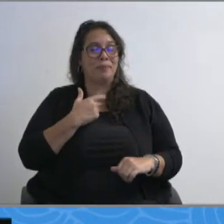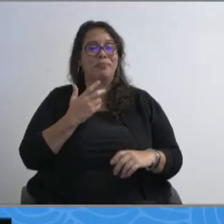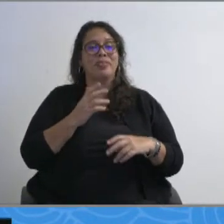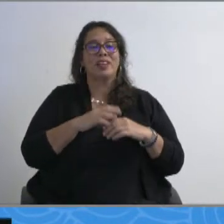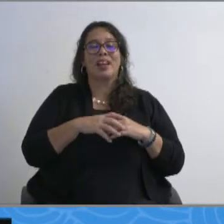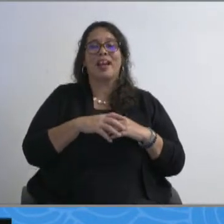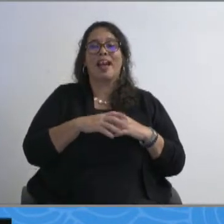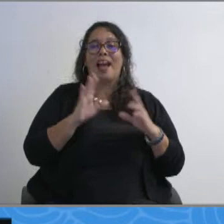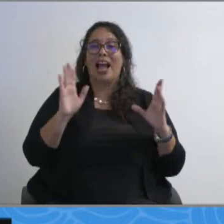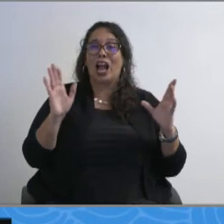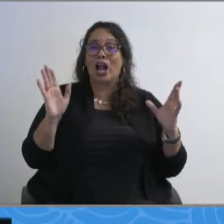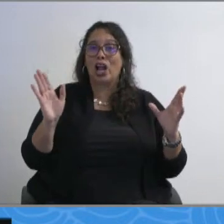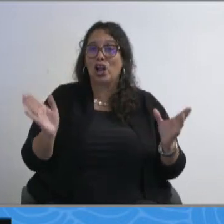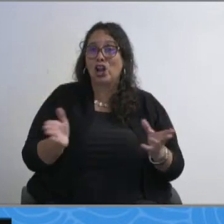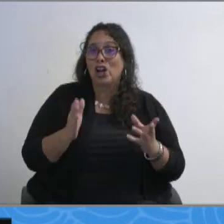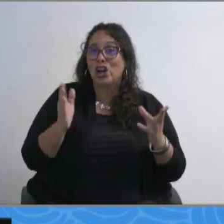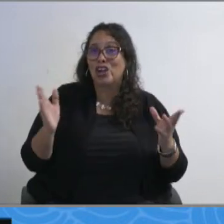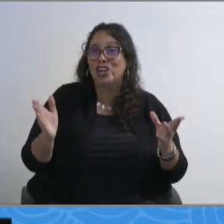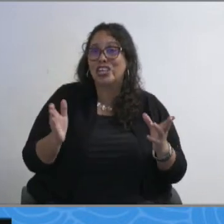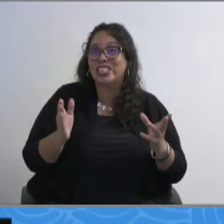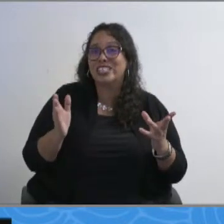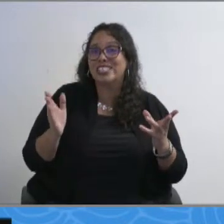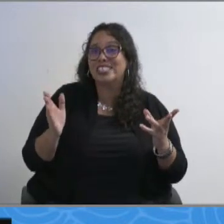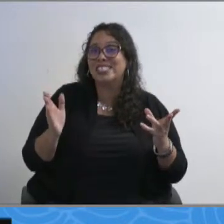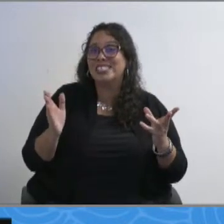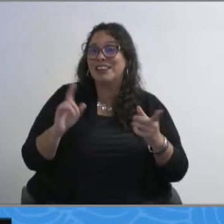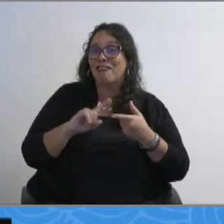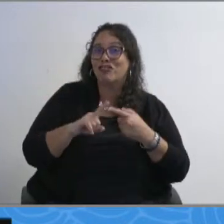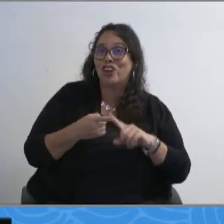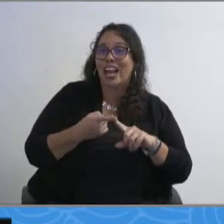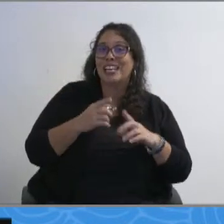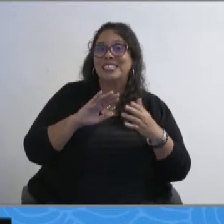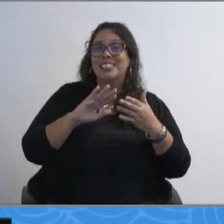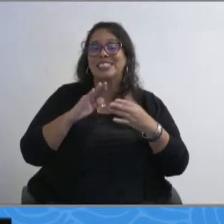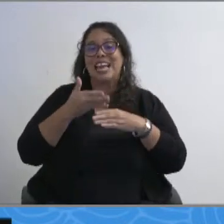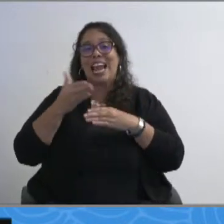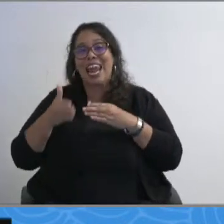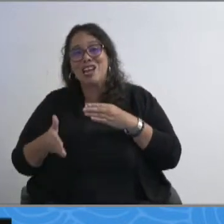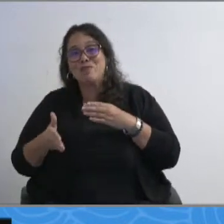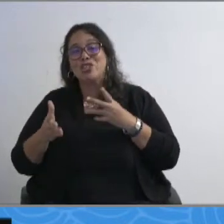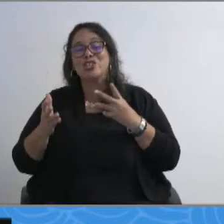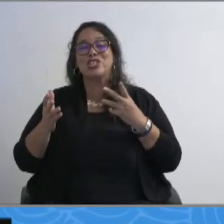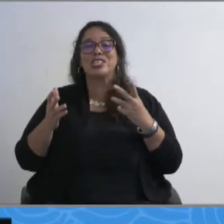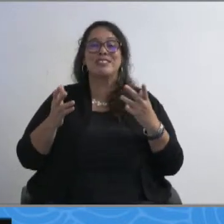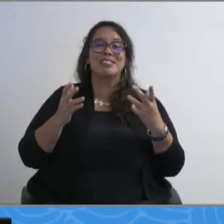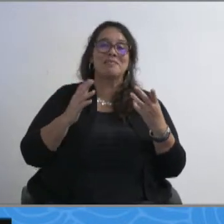Encourage those friends, neighbors if they're not joining us for DCAC.